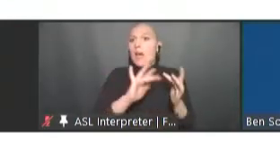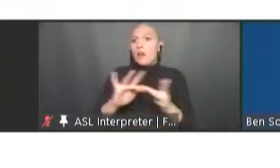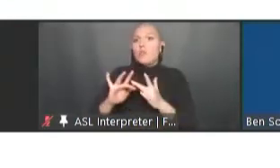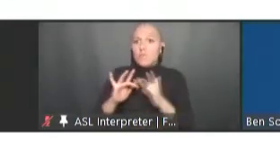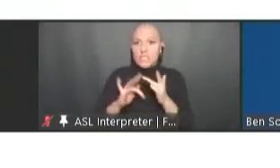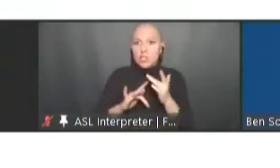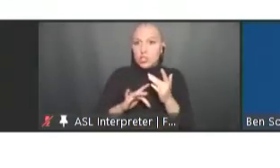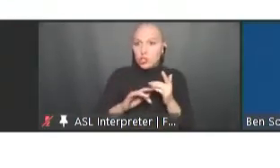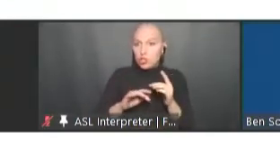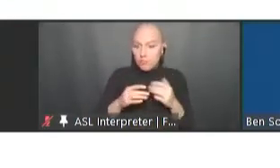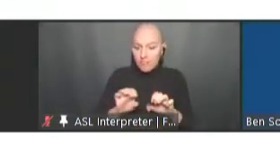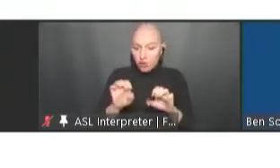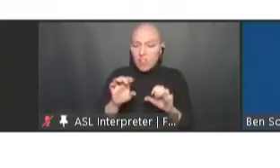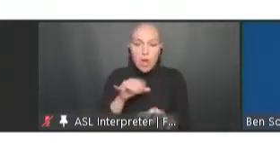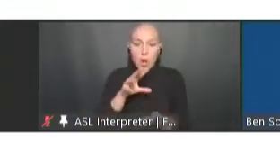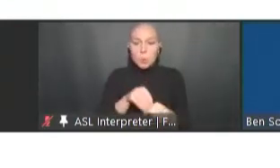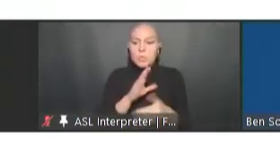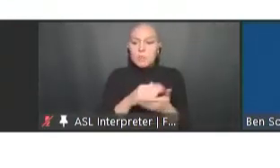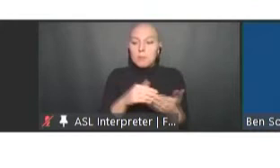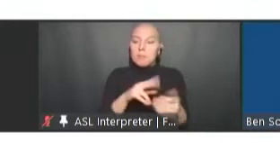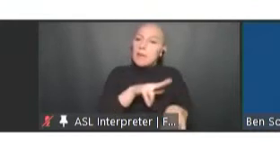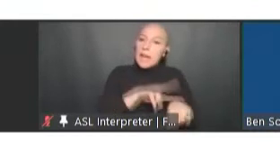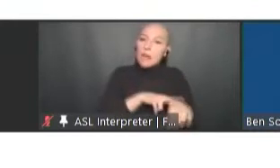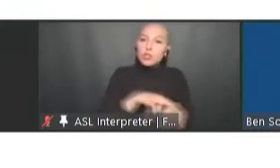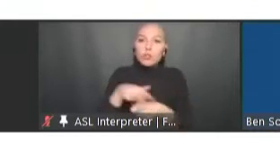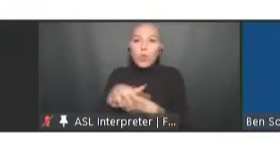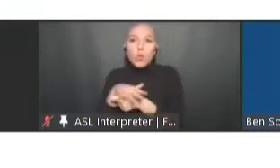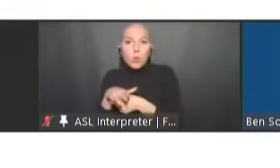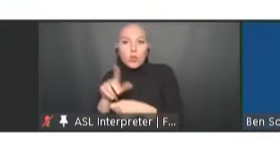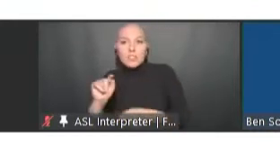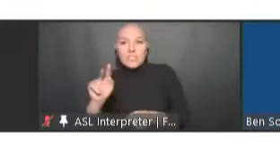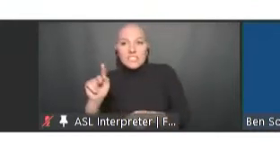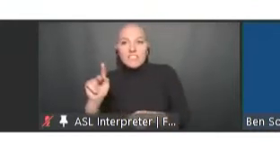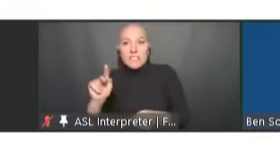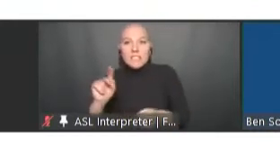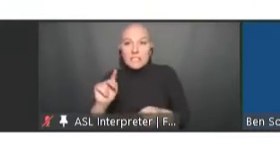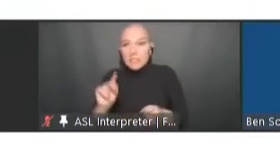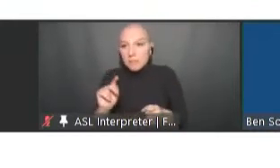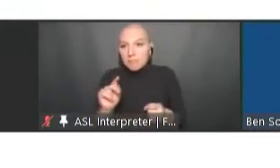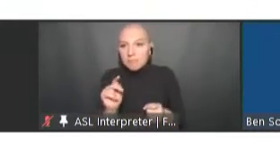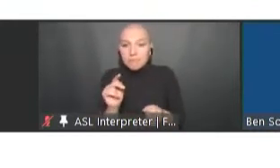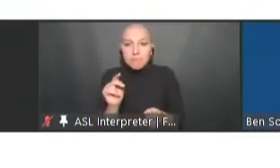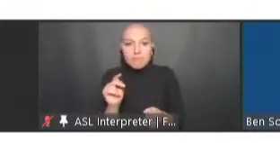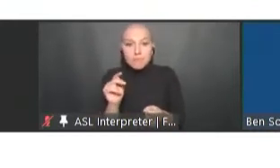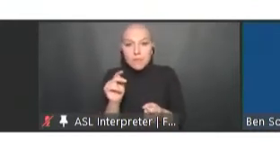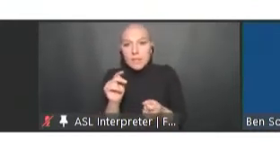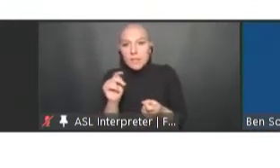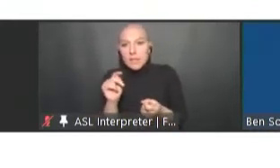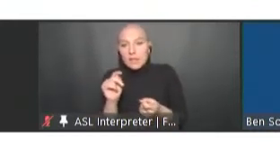some national and local TV coverage and news coverage around it. So, this is definitely what we think about getting this information out;